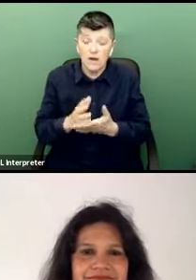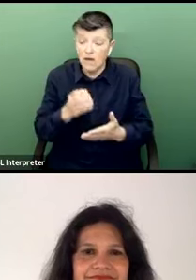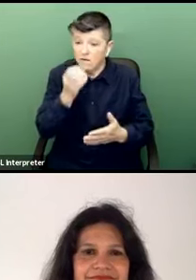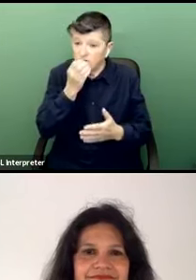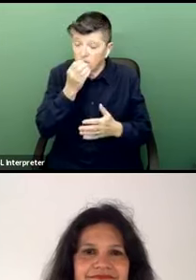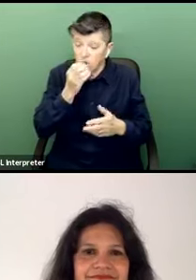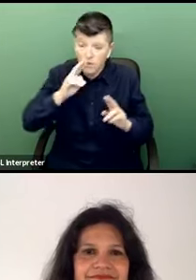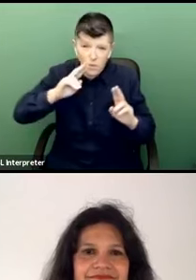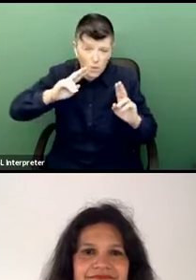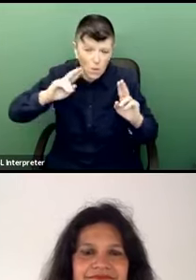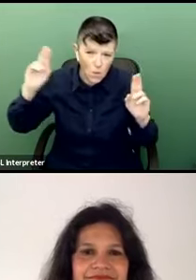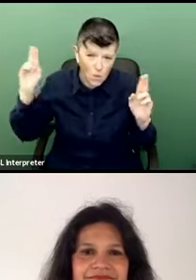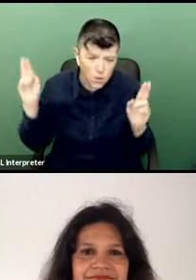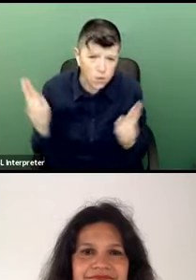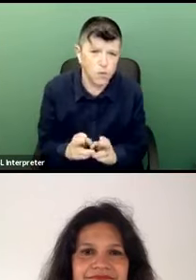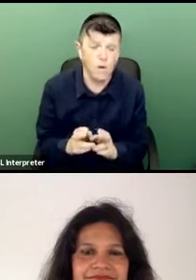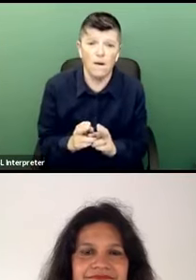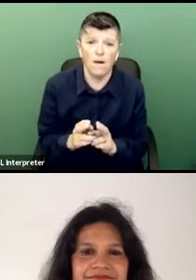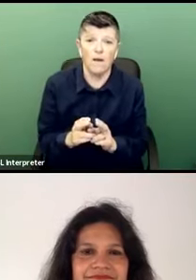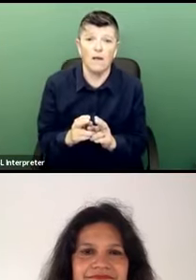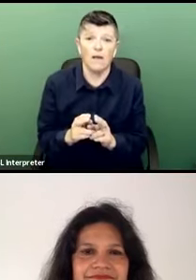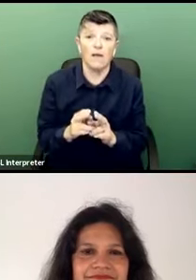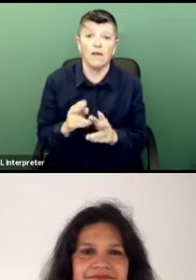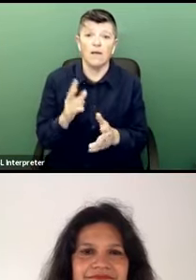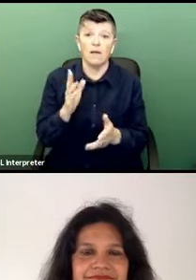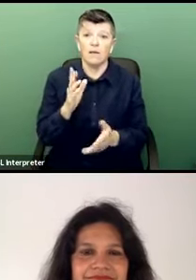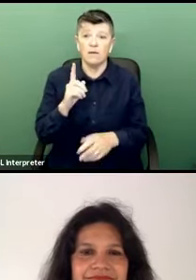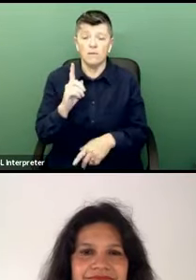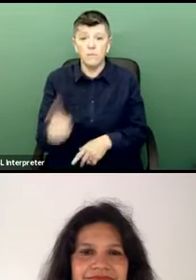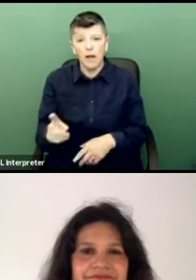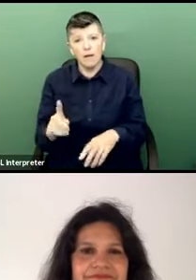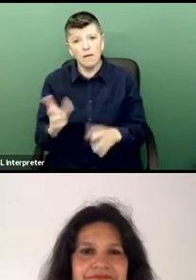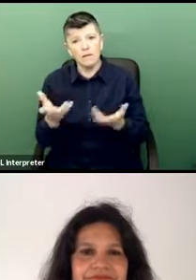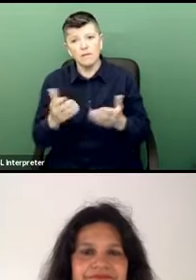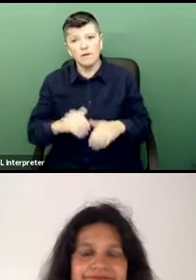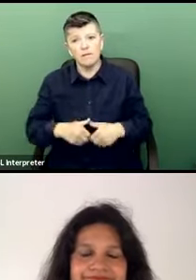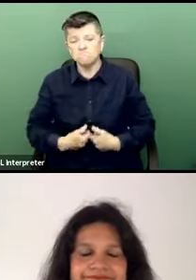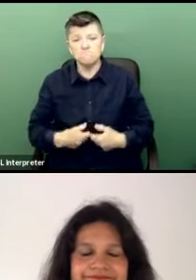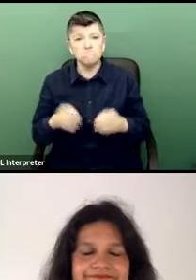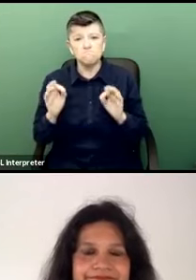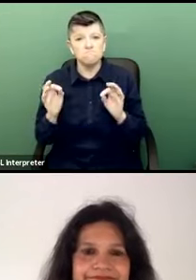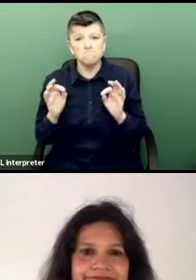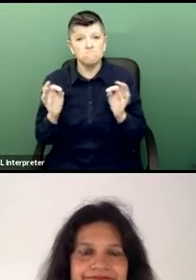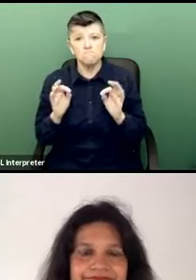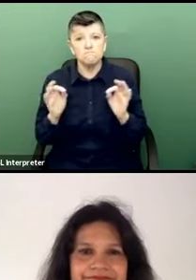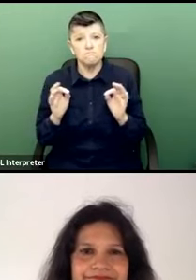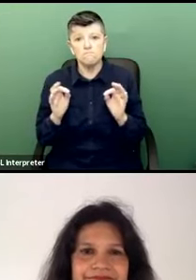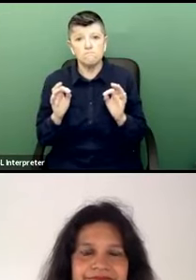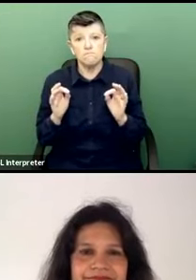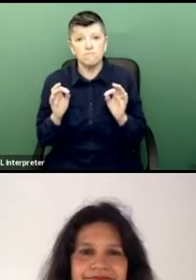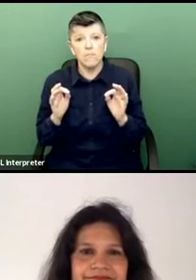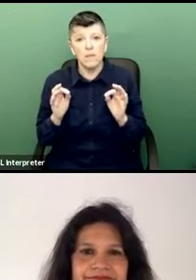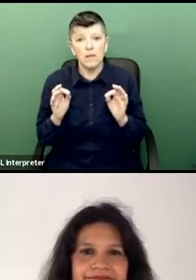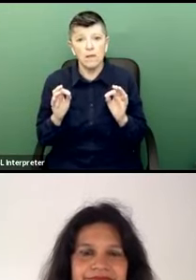such a bleak month we have refused to share vaccine patents, condemned people to death where